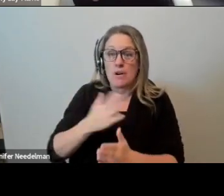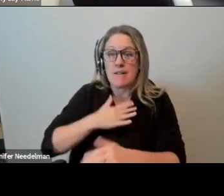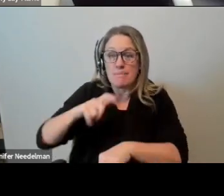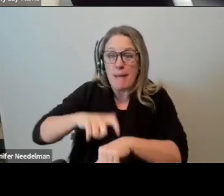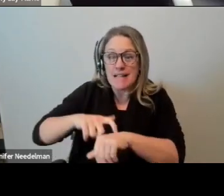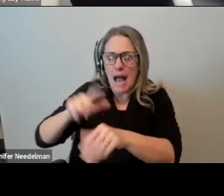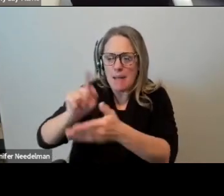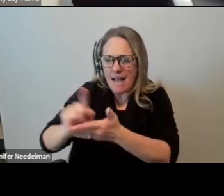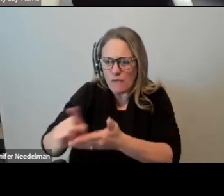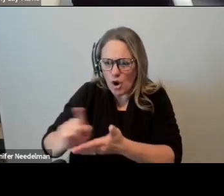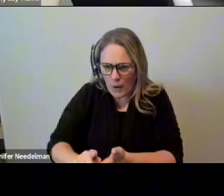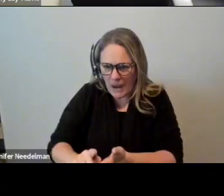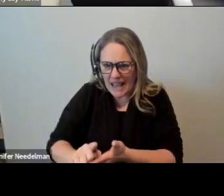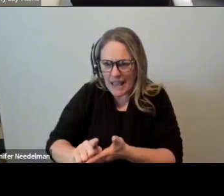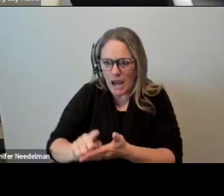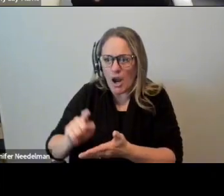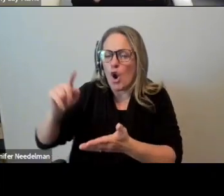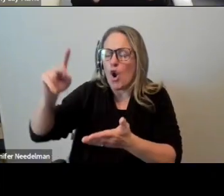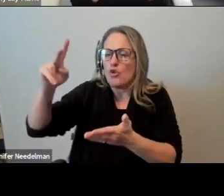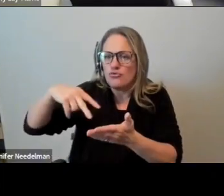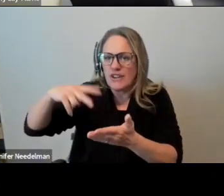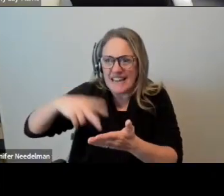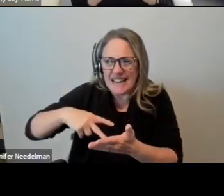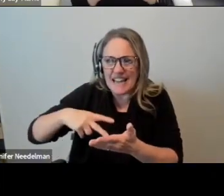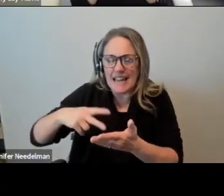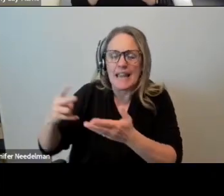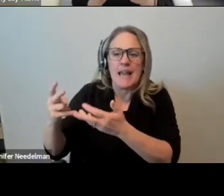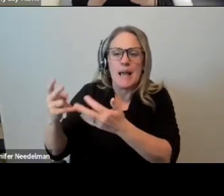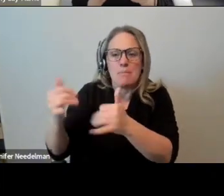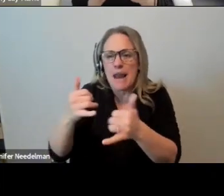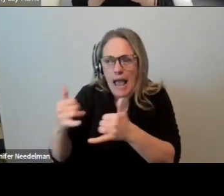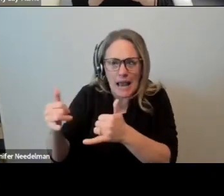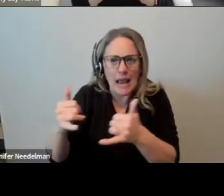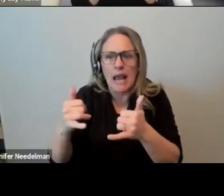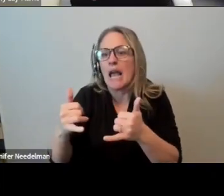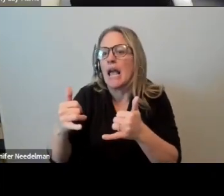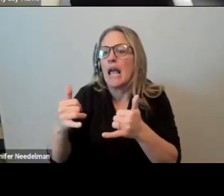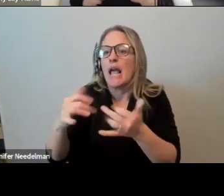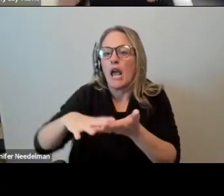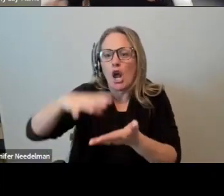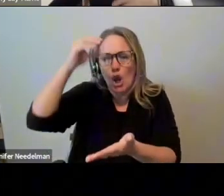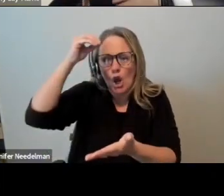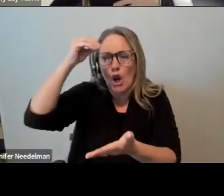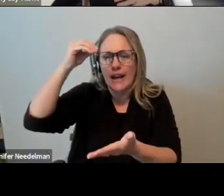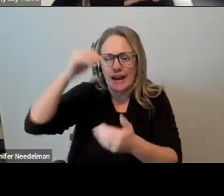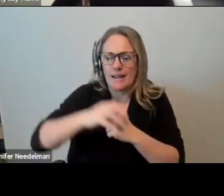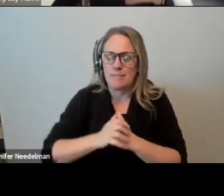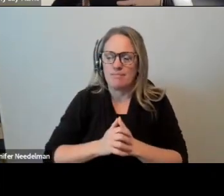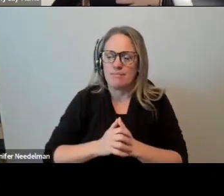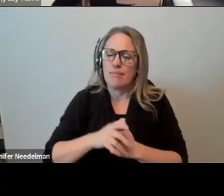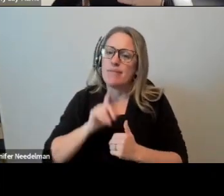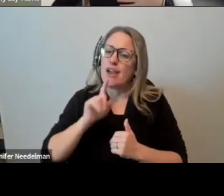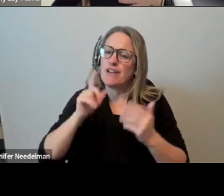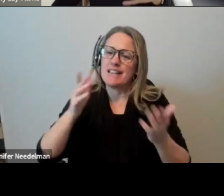just reading and playing and skilling up. And I really suggest every single one